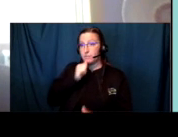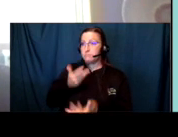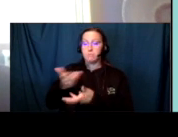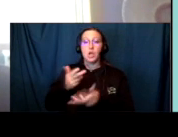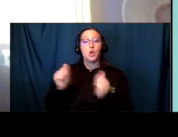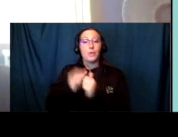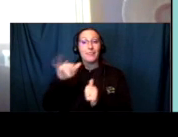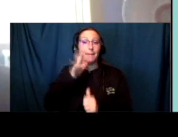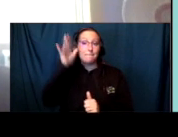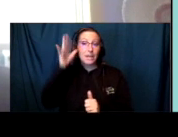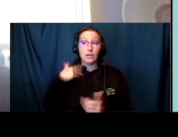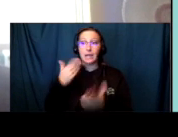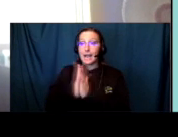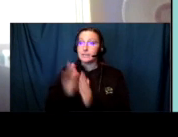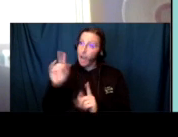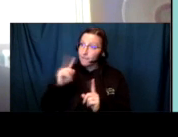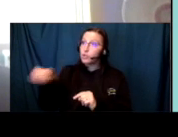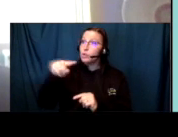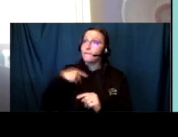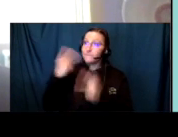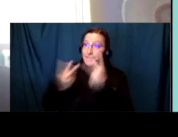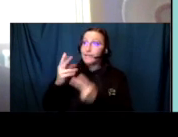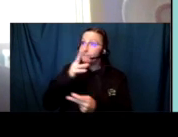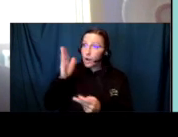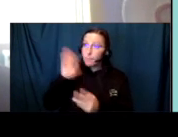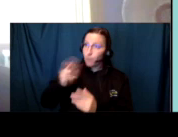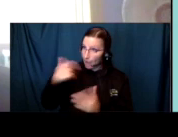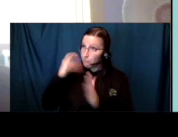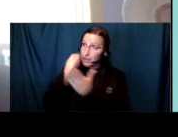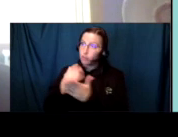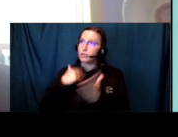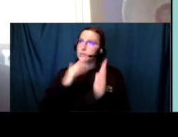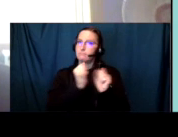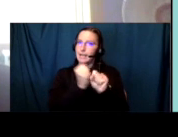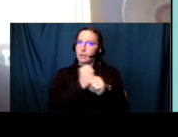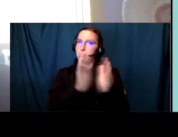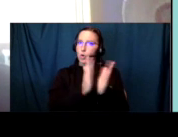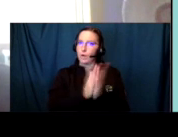You could make it with... maybe they went to the farm for